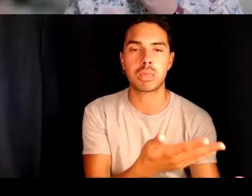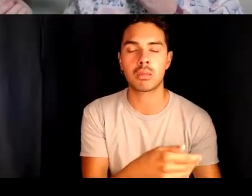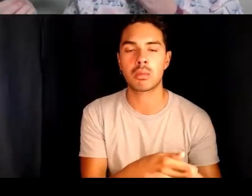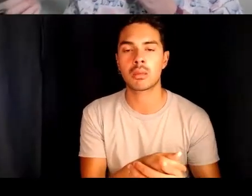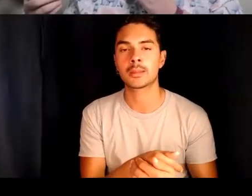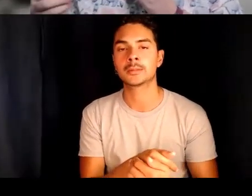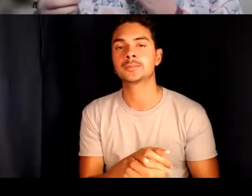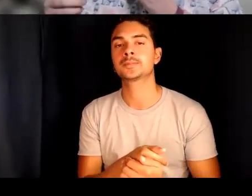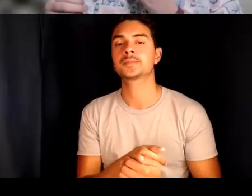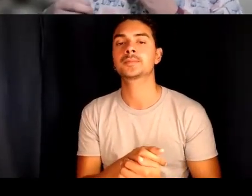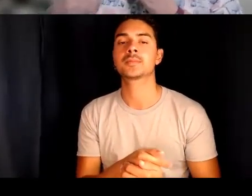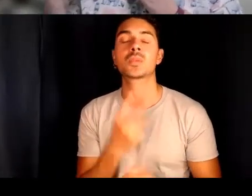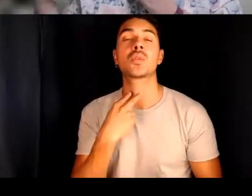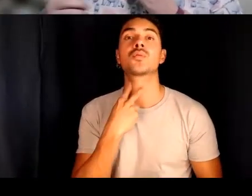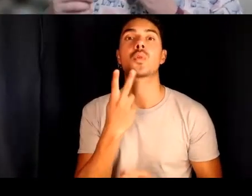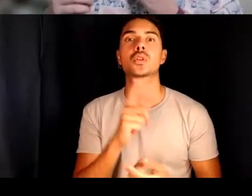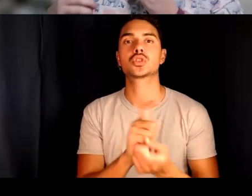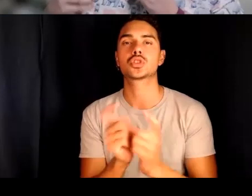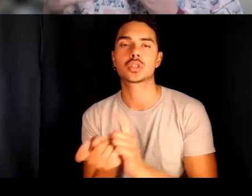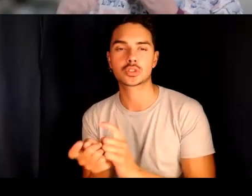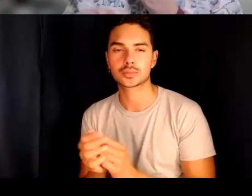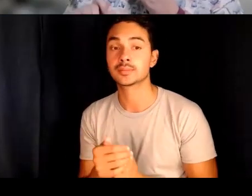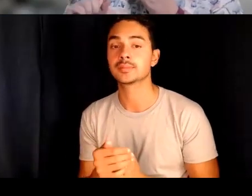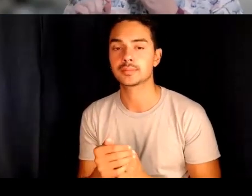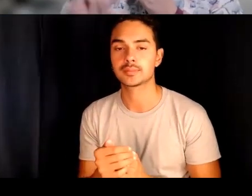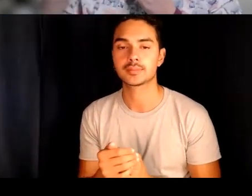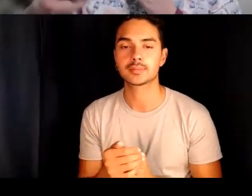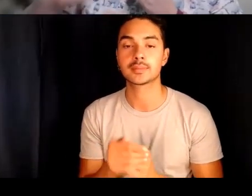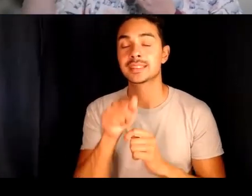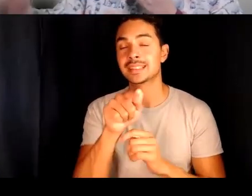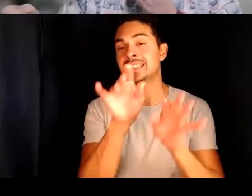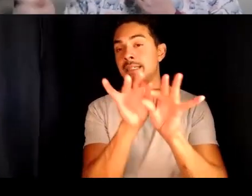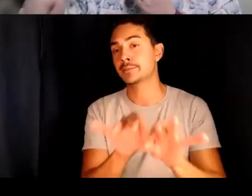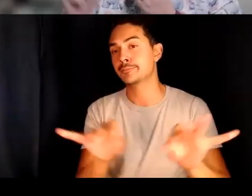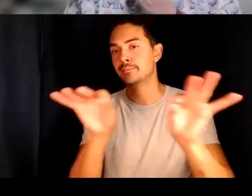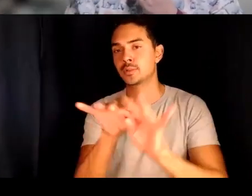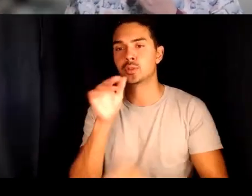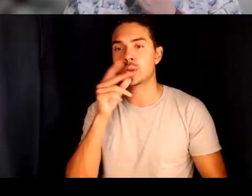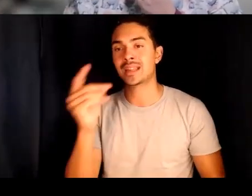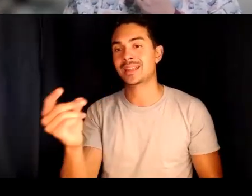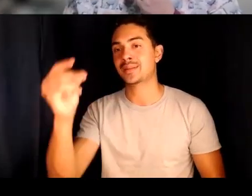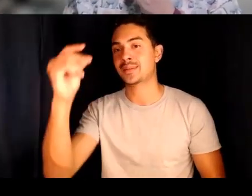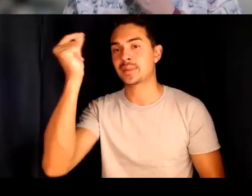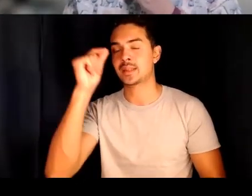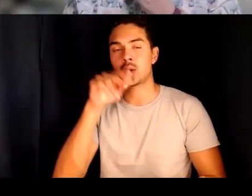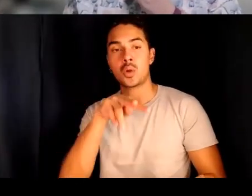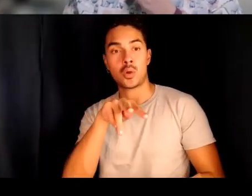Here, this is another one where it's really important that we don't immediately assign a cause